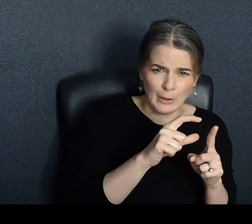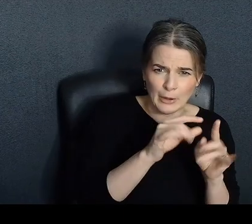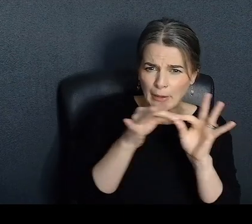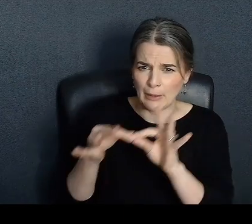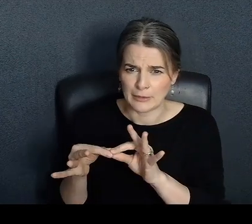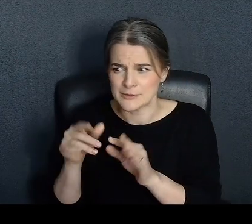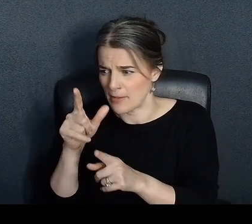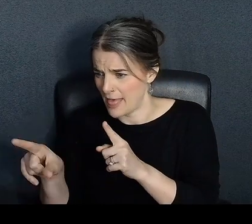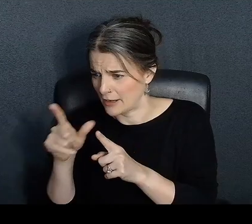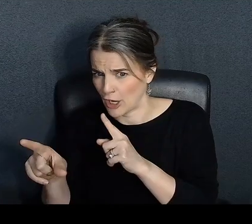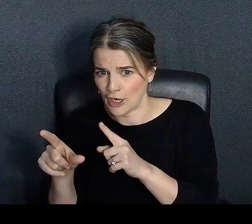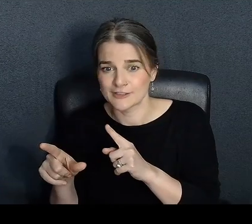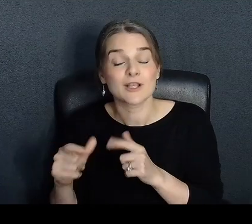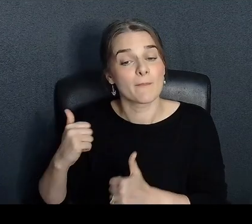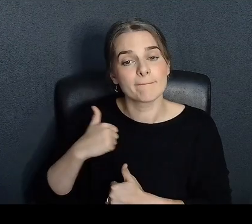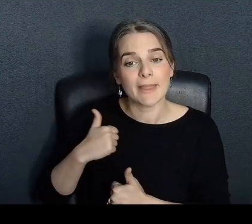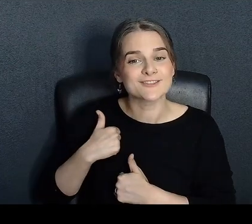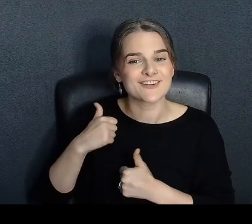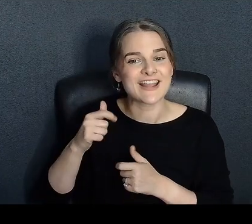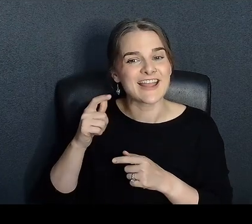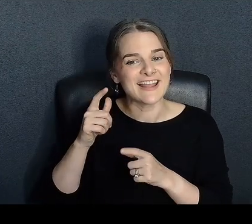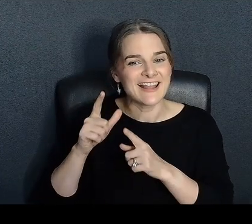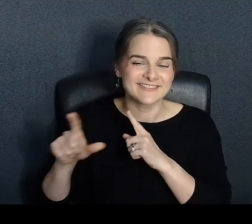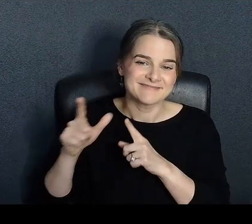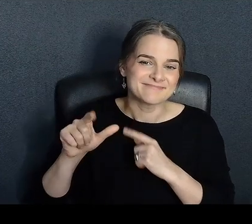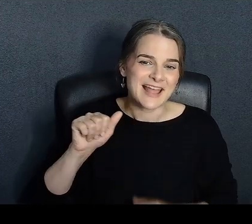So the military alphabet that is most used in the world.